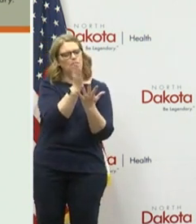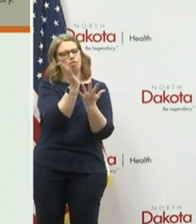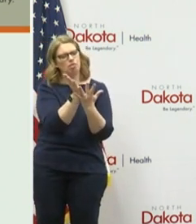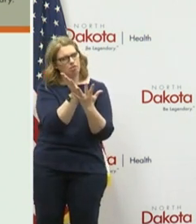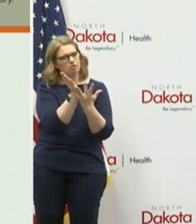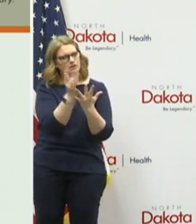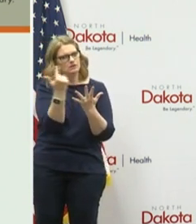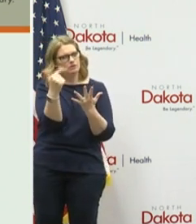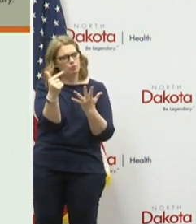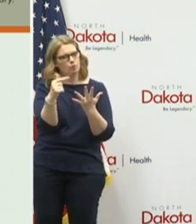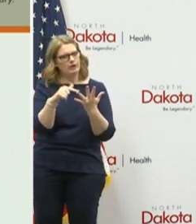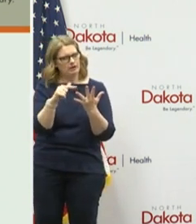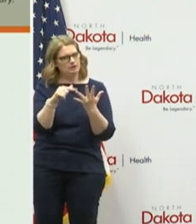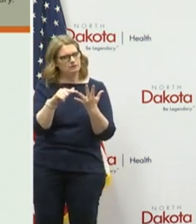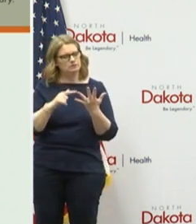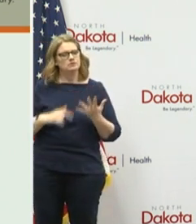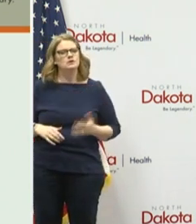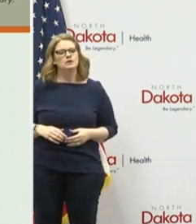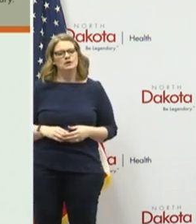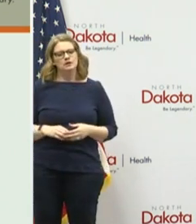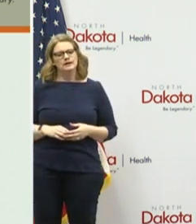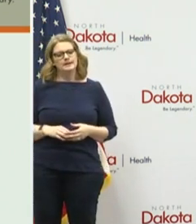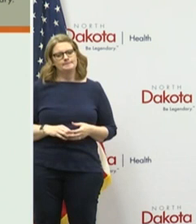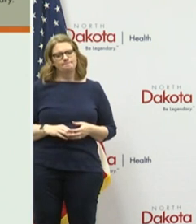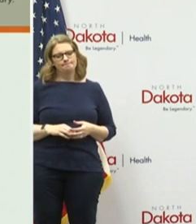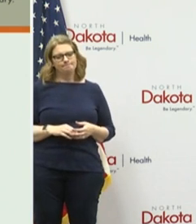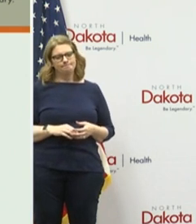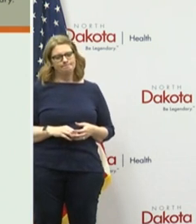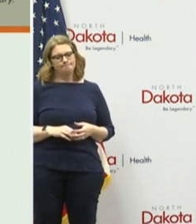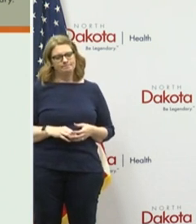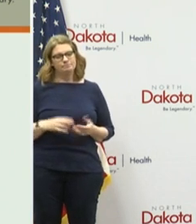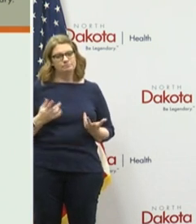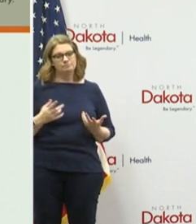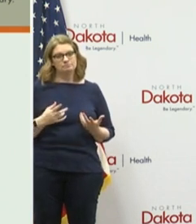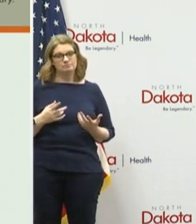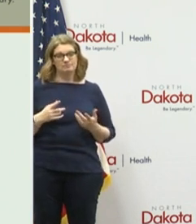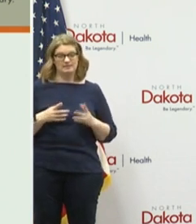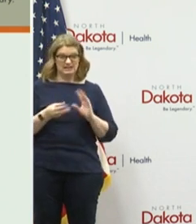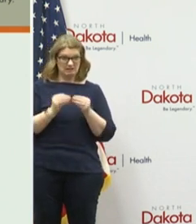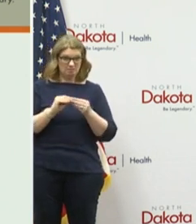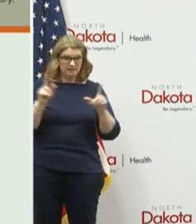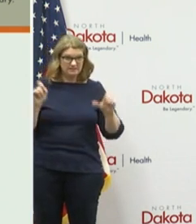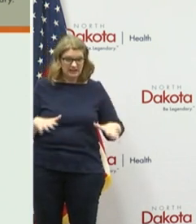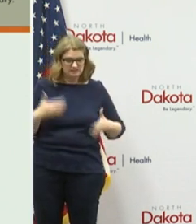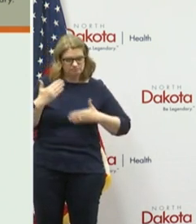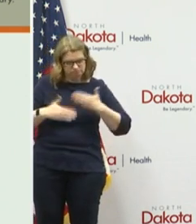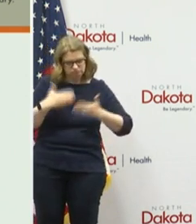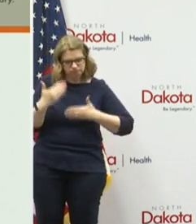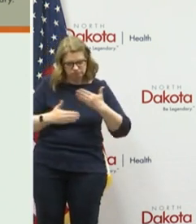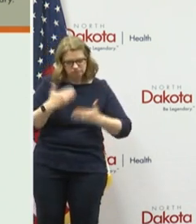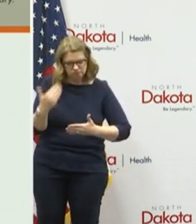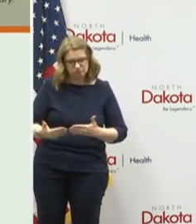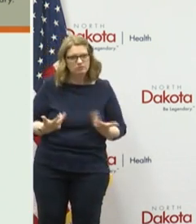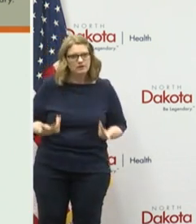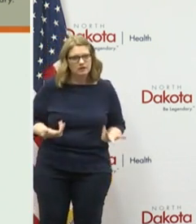THERE'S A NUMBER OF REASONS WE FELT THAT NOW IS THE TIME TO MOVE TO THE GREEN LEVEL